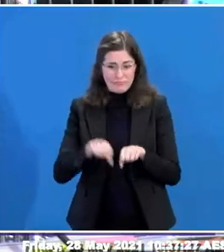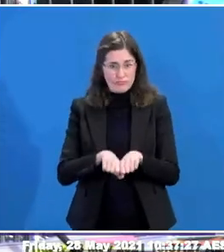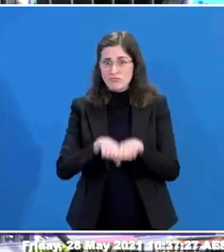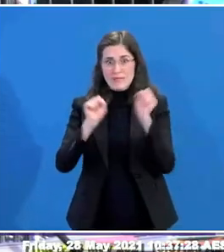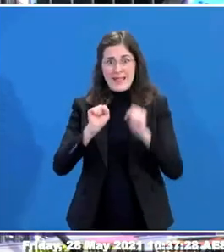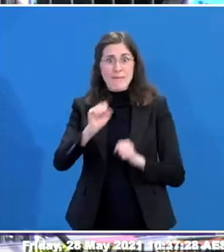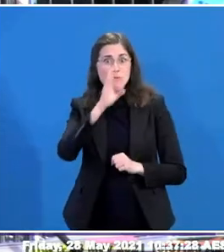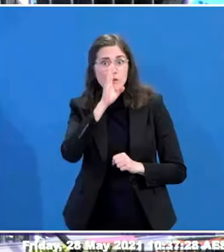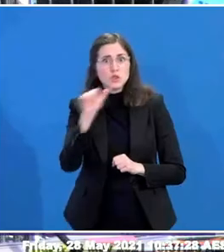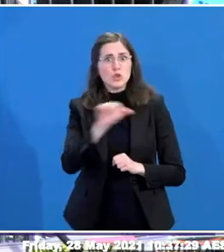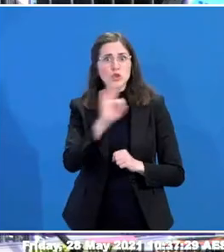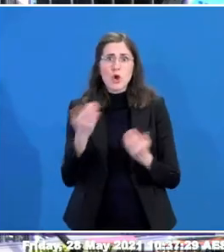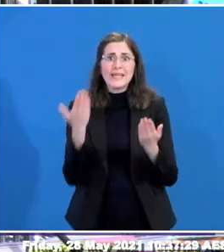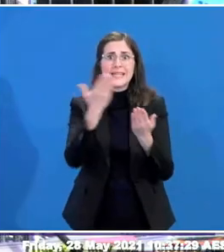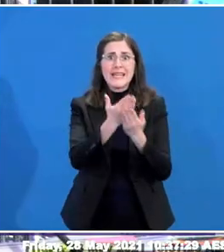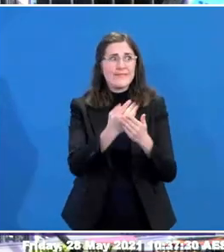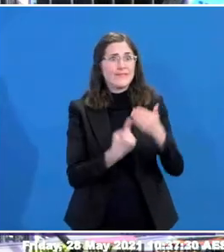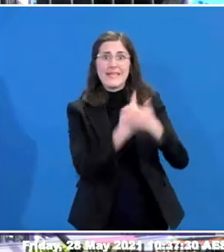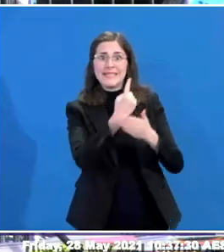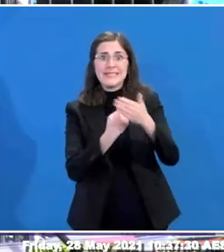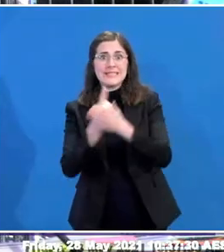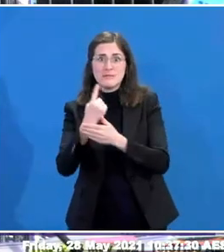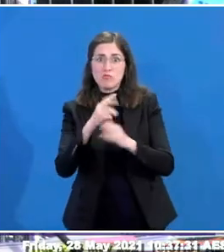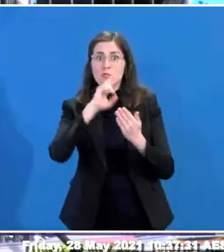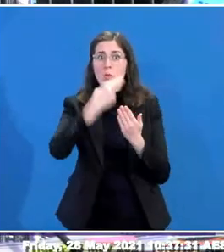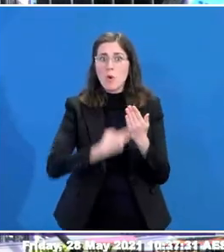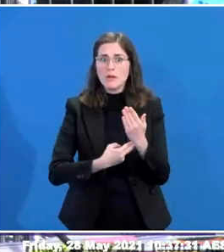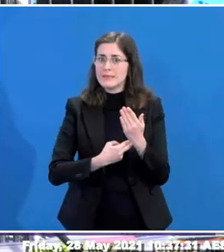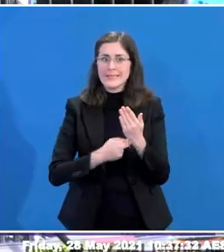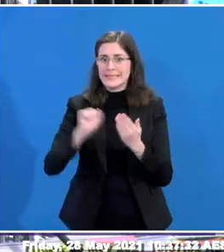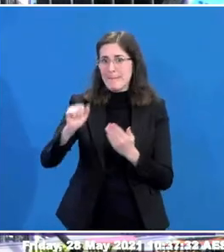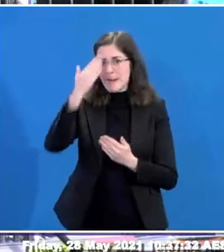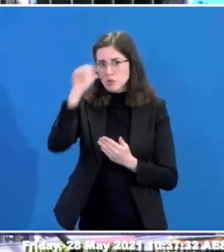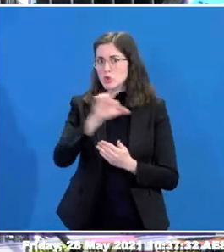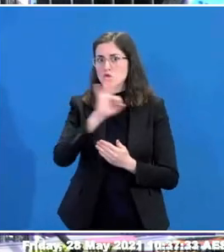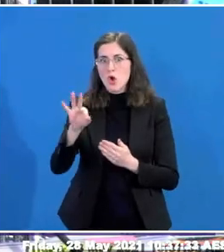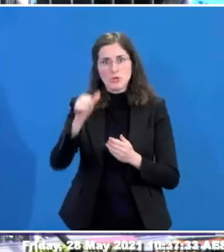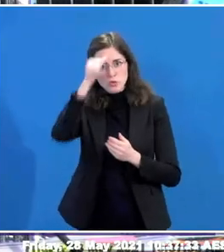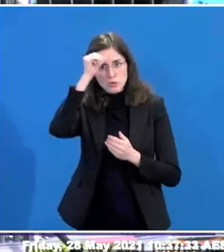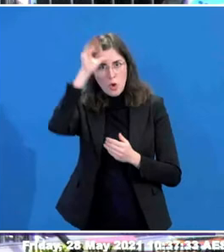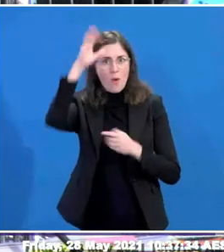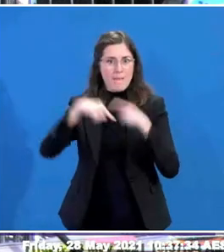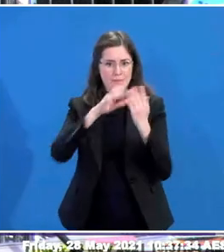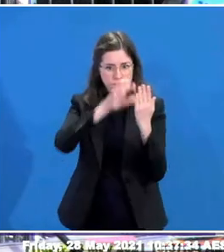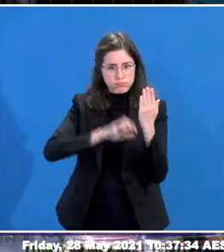and that [Sophia] does not need to know all of this information. This was sustained, can you see?